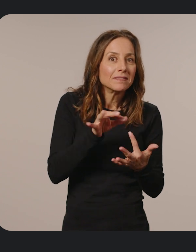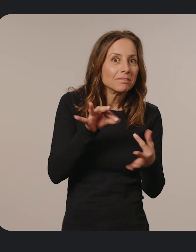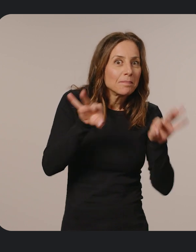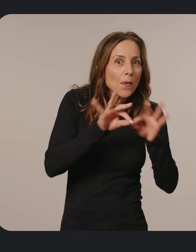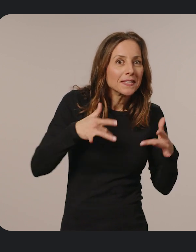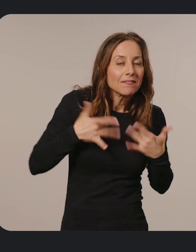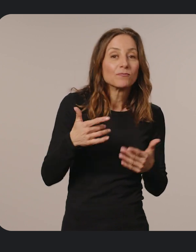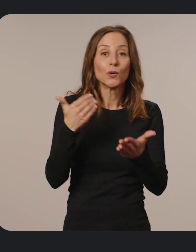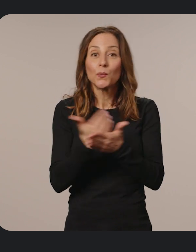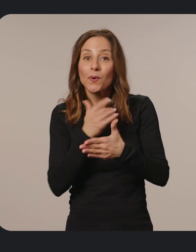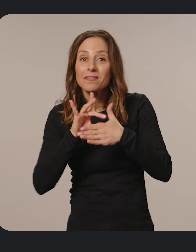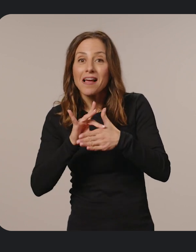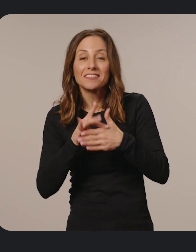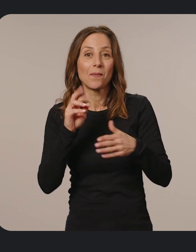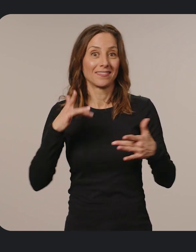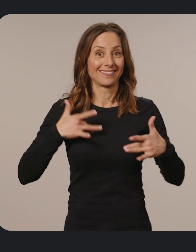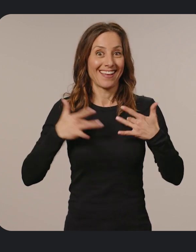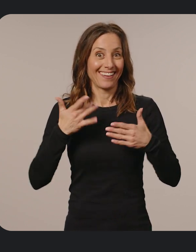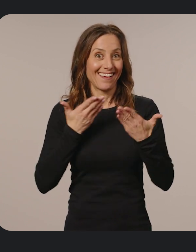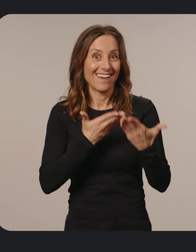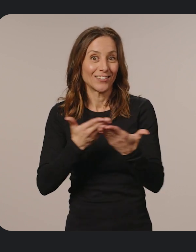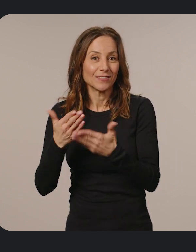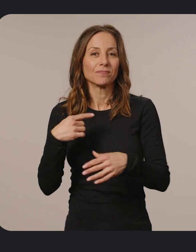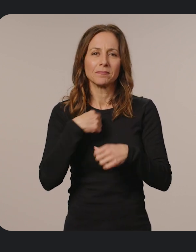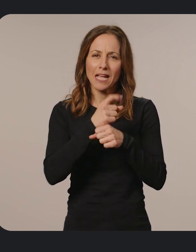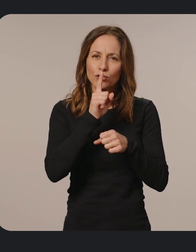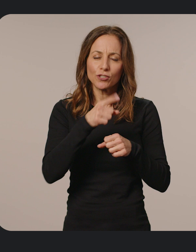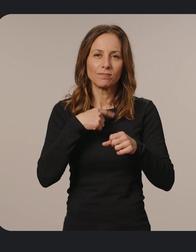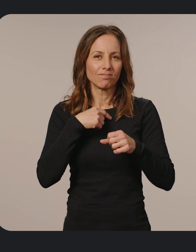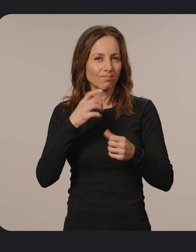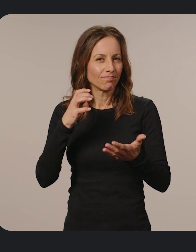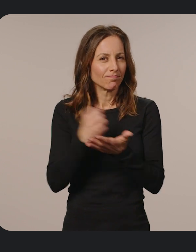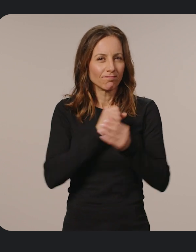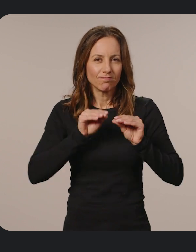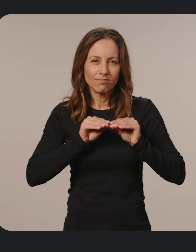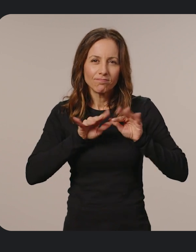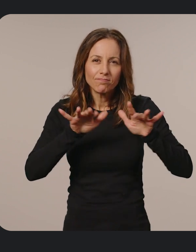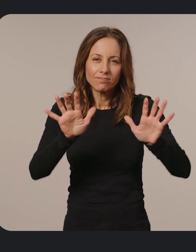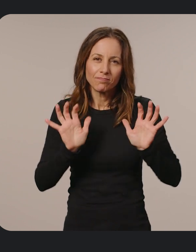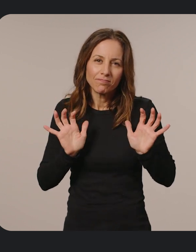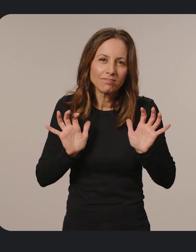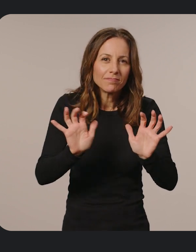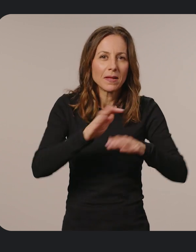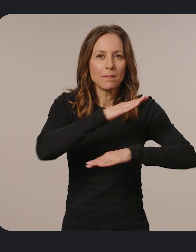have important events, new content, or exciting offers to share and making sure that we throw our reach and platforms